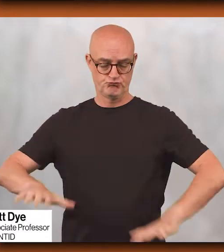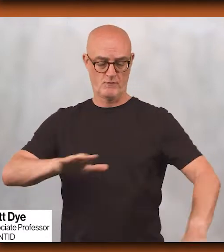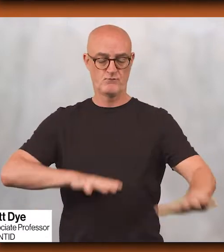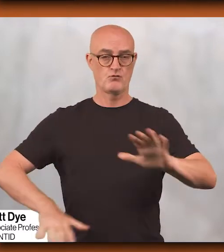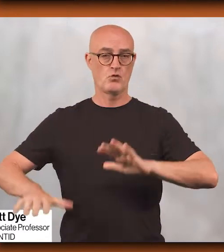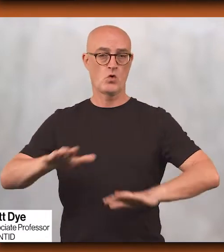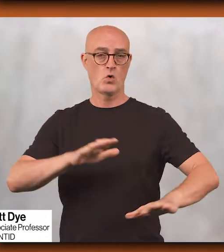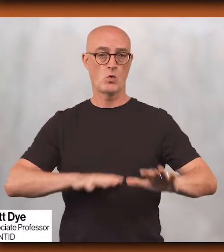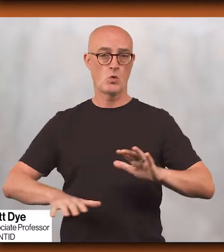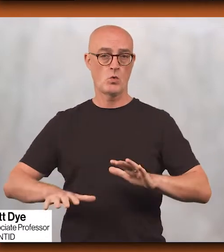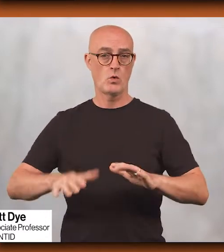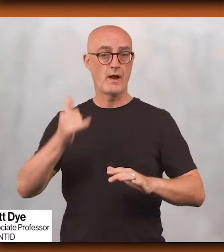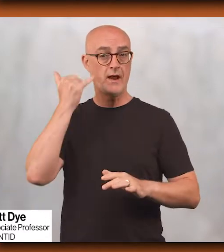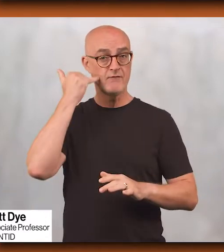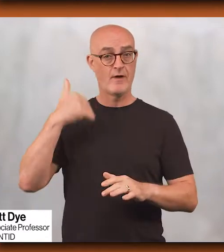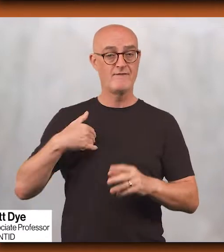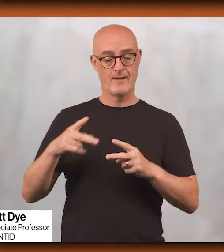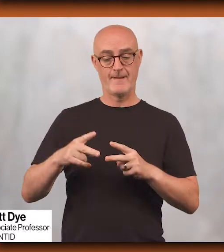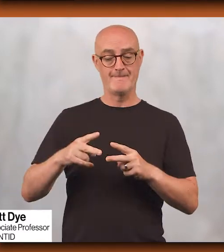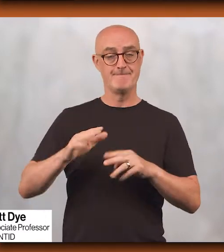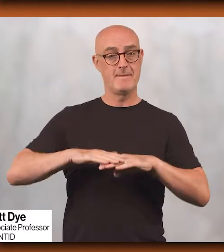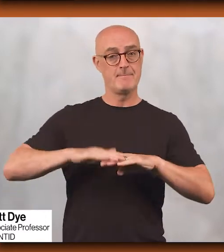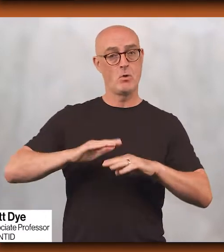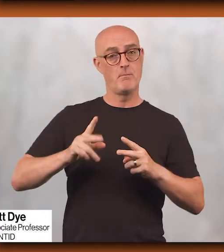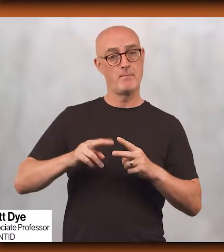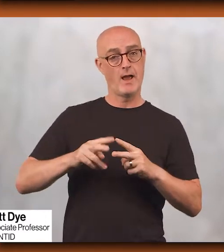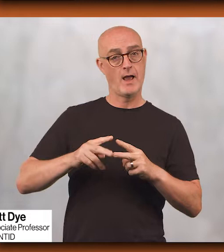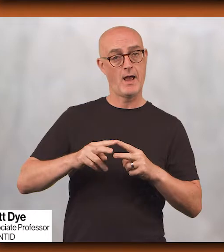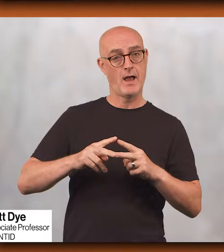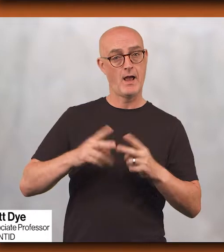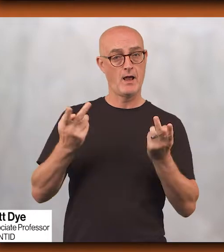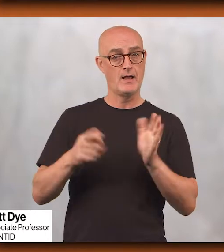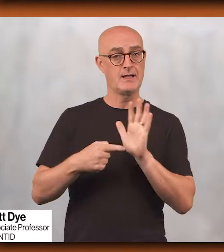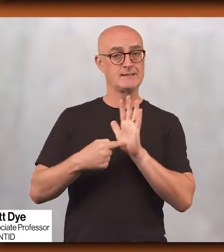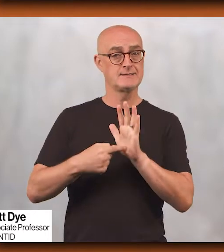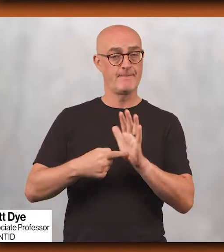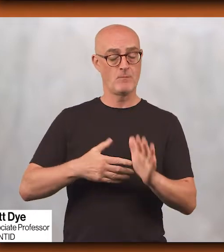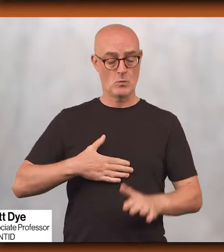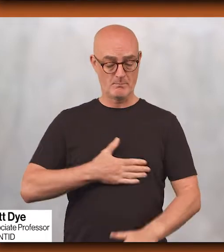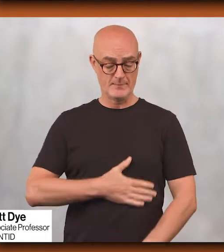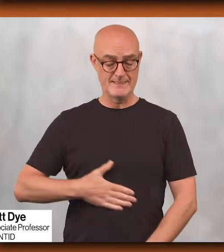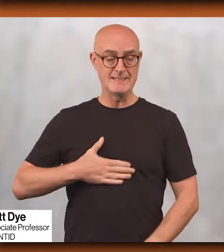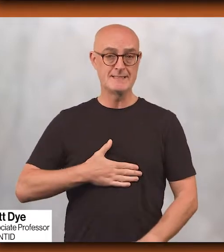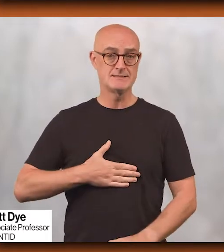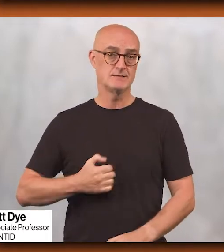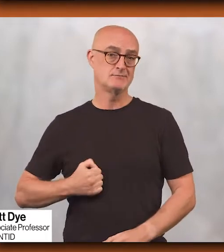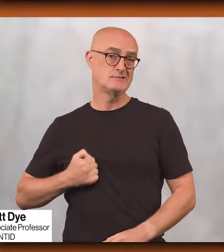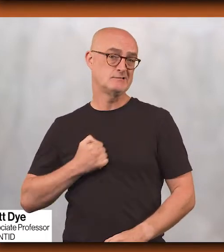located in our peripheral vision will have very different hand shapes or utilize very different kind of movement,